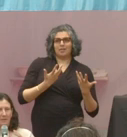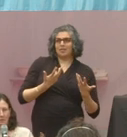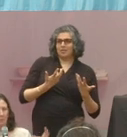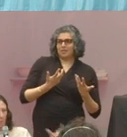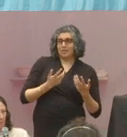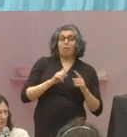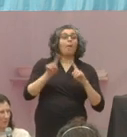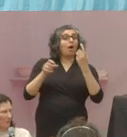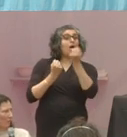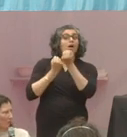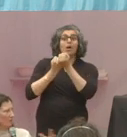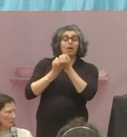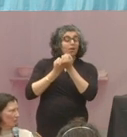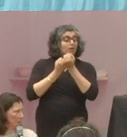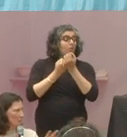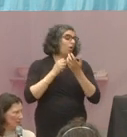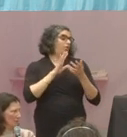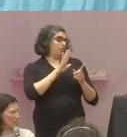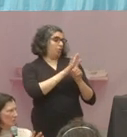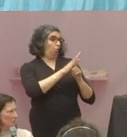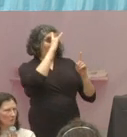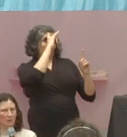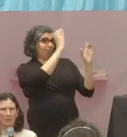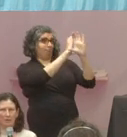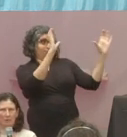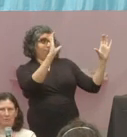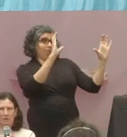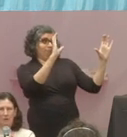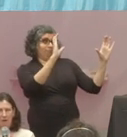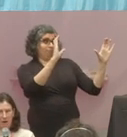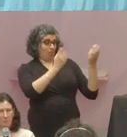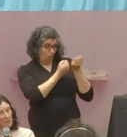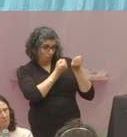But to support your vision for this piece, which is to not be a